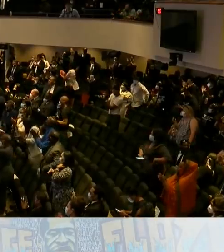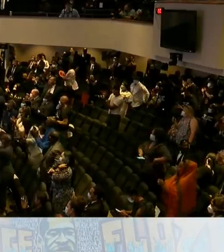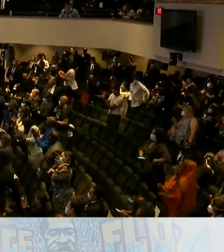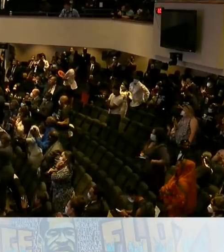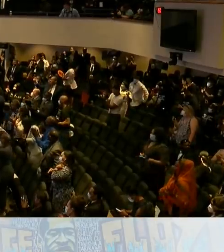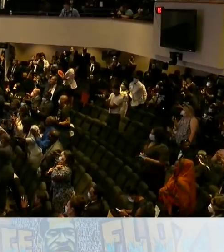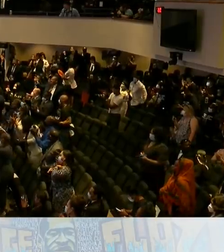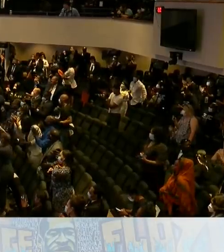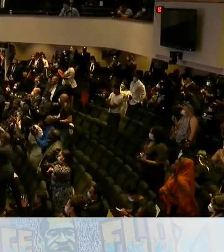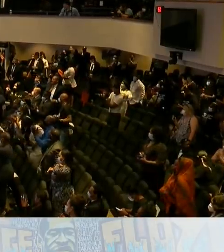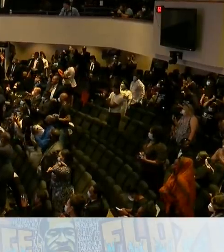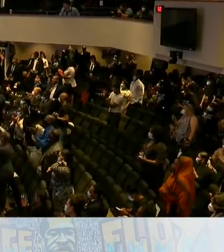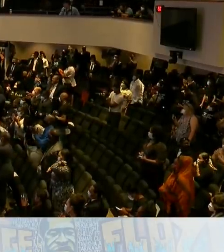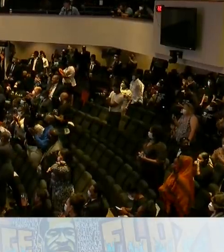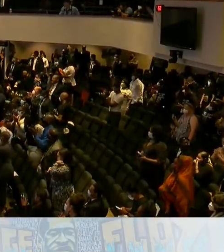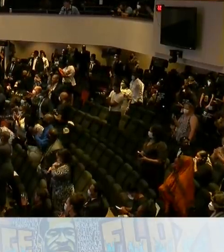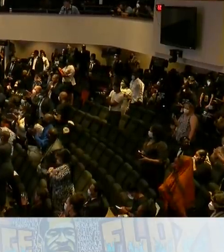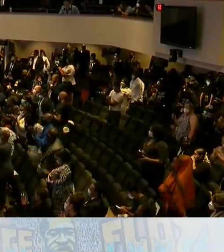CHASING ROACHES ALL OVER THIS